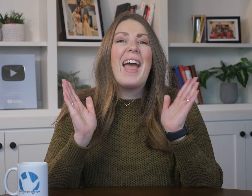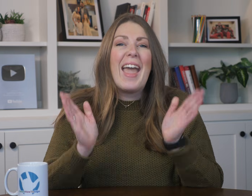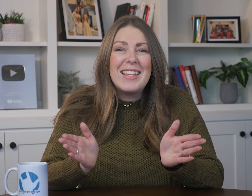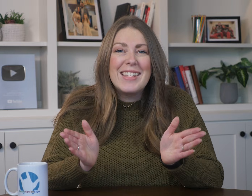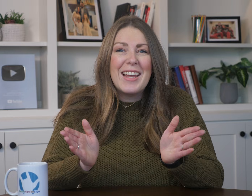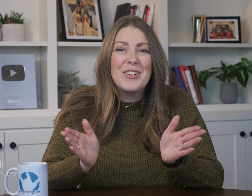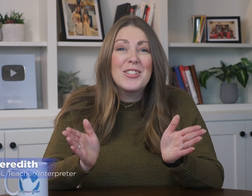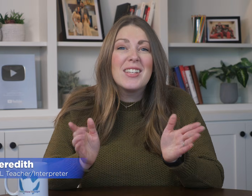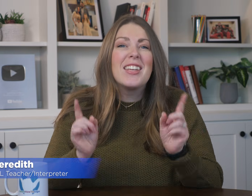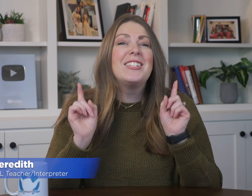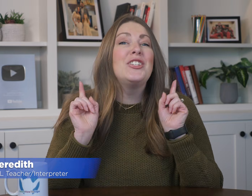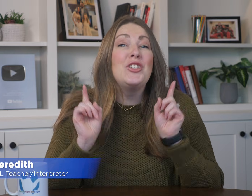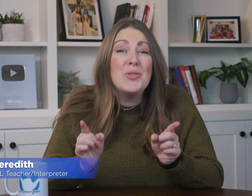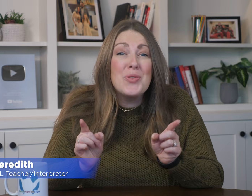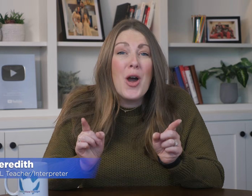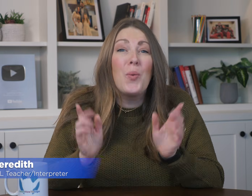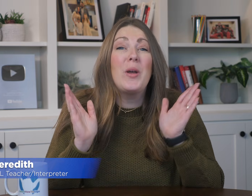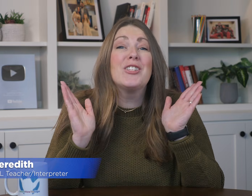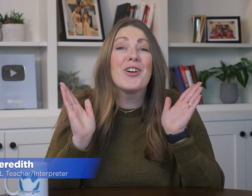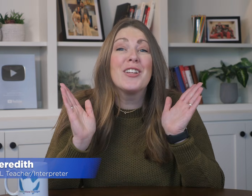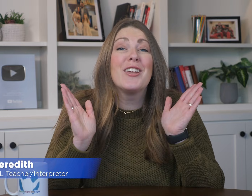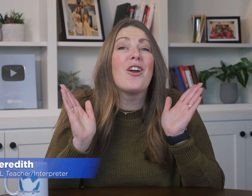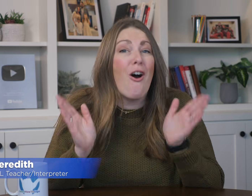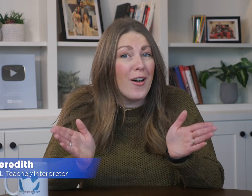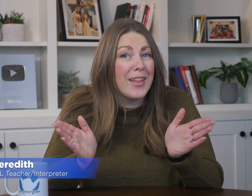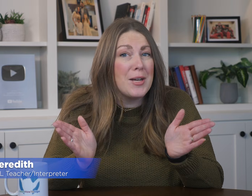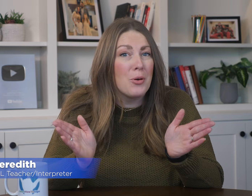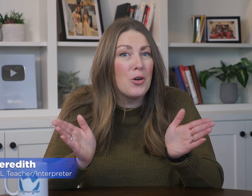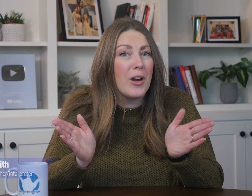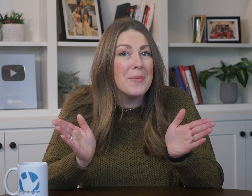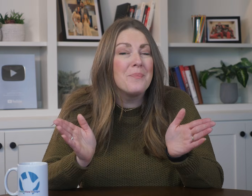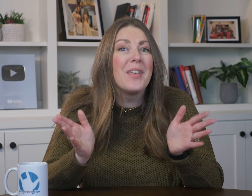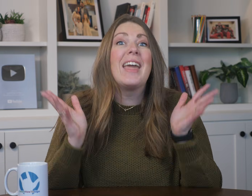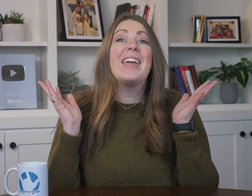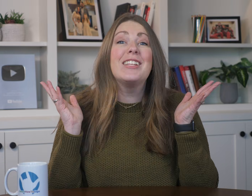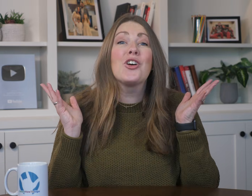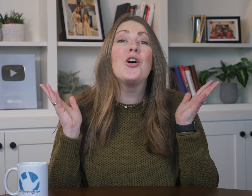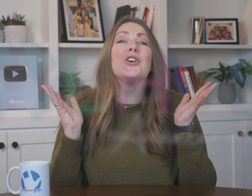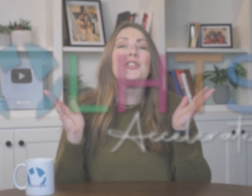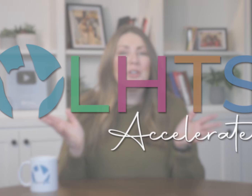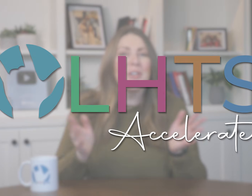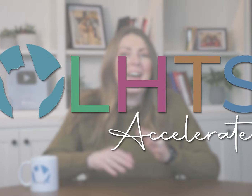Hey signers! Did you know we started an online program? It's called Learn